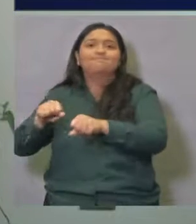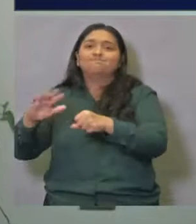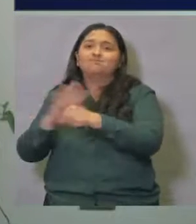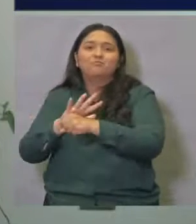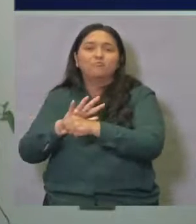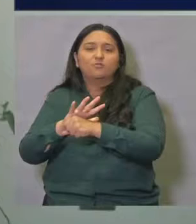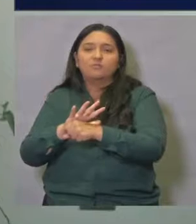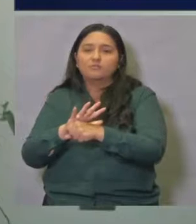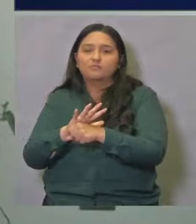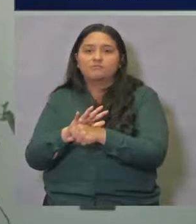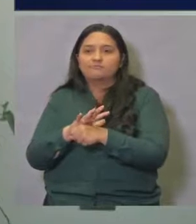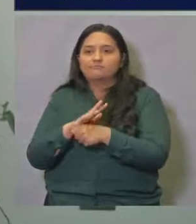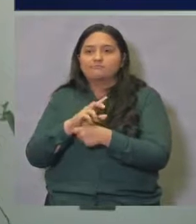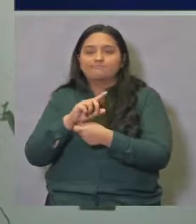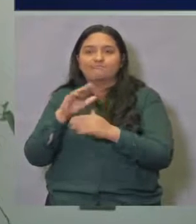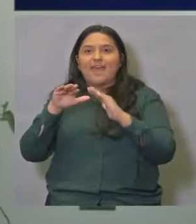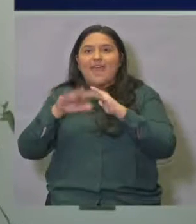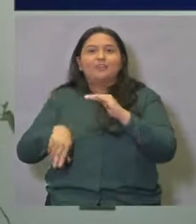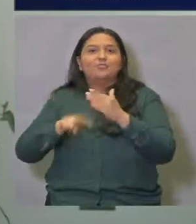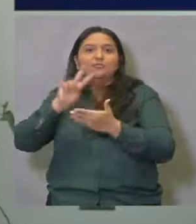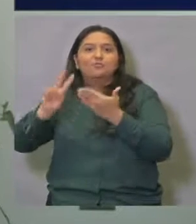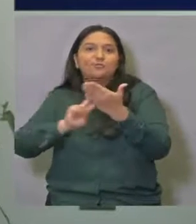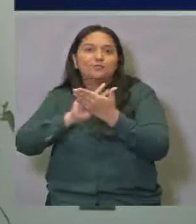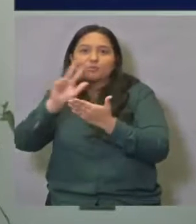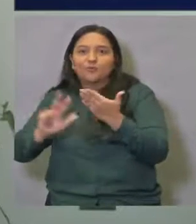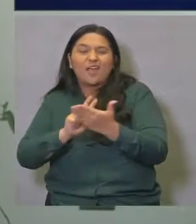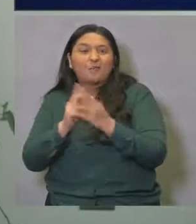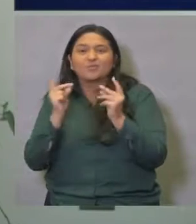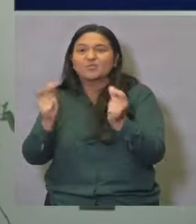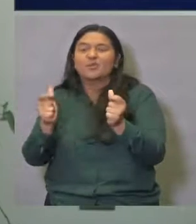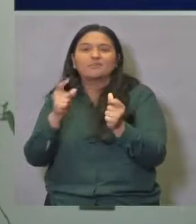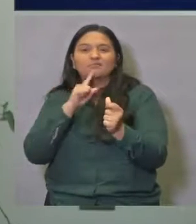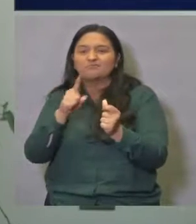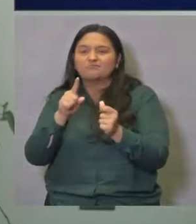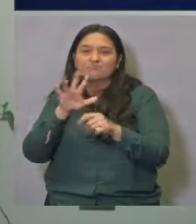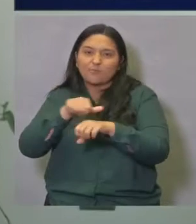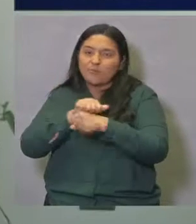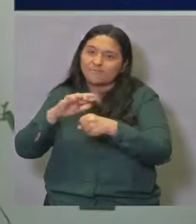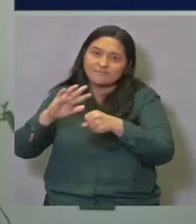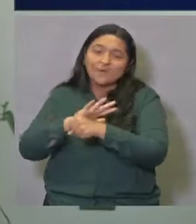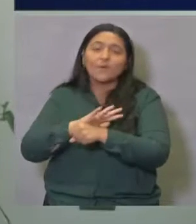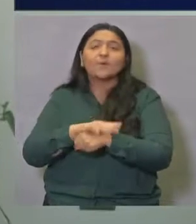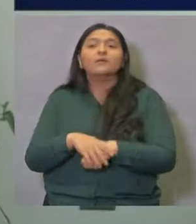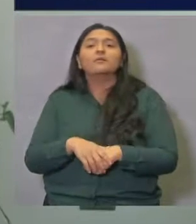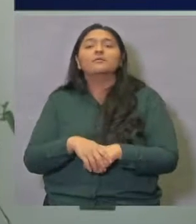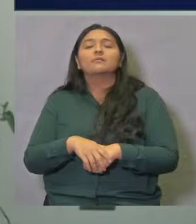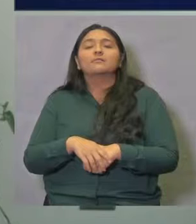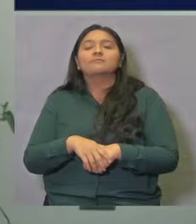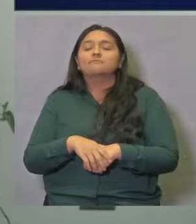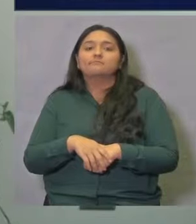THOSE FILL UP WITHIN HOURS OF